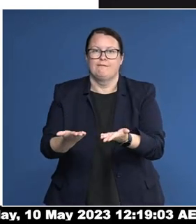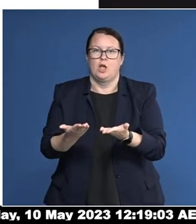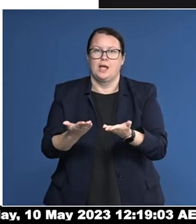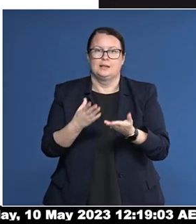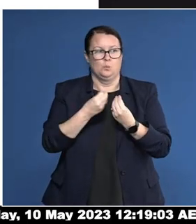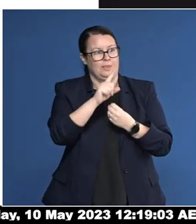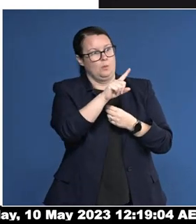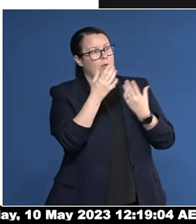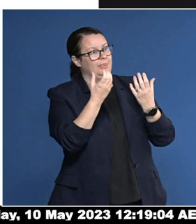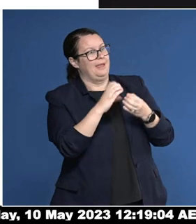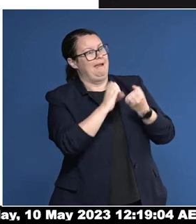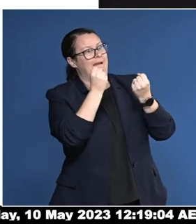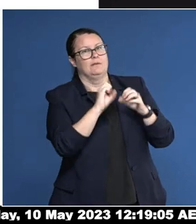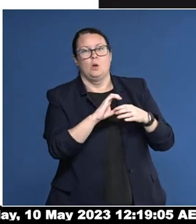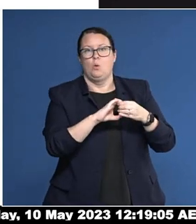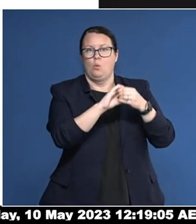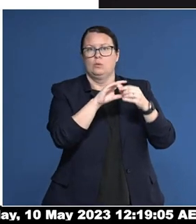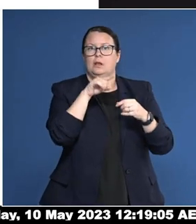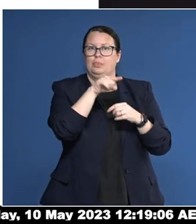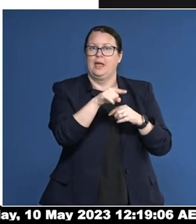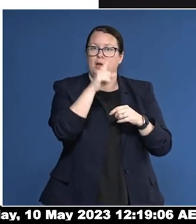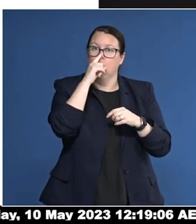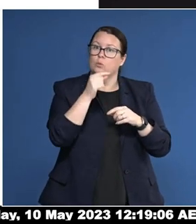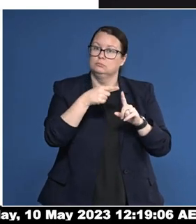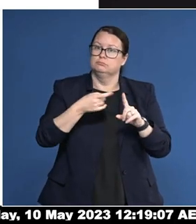That can be conduct that may trigger an element of the offence; you agree?